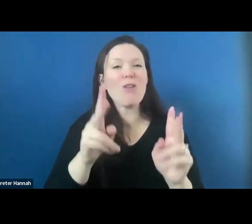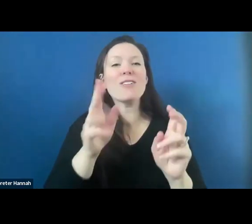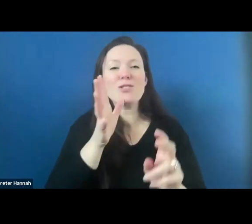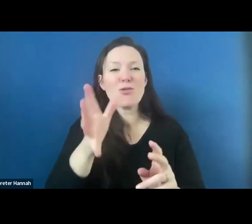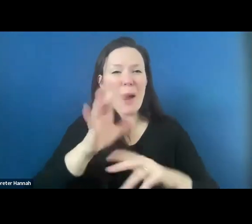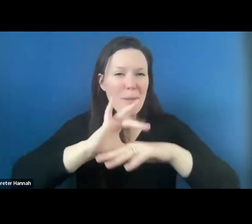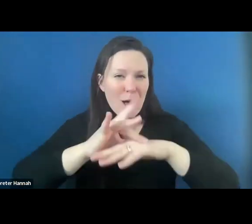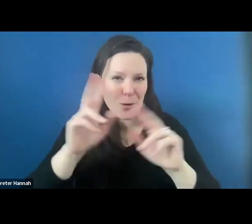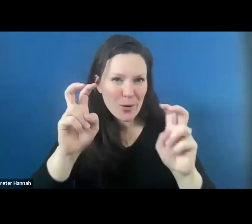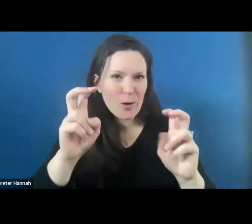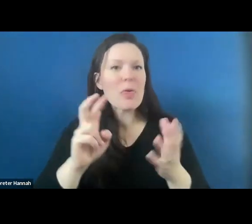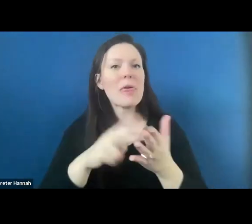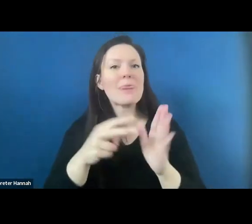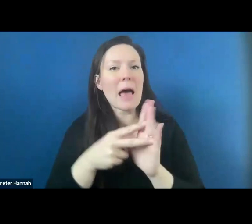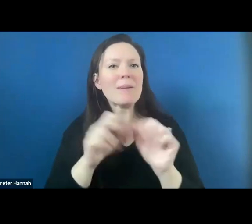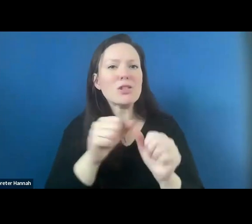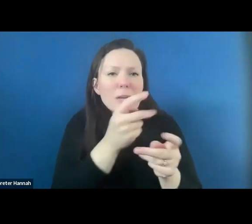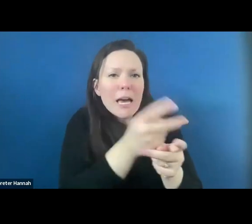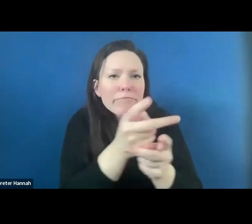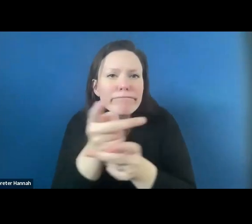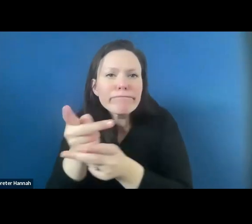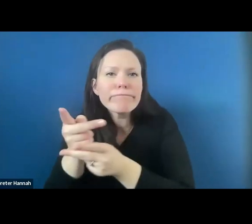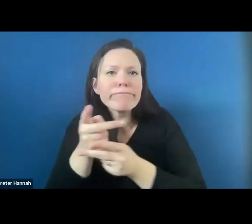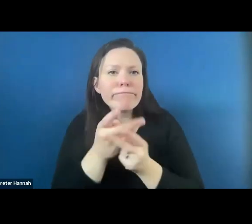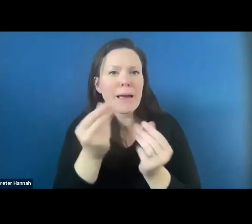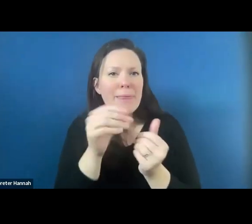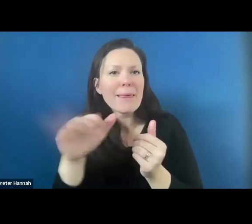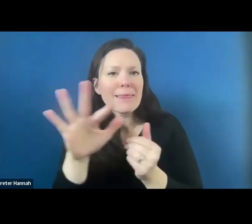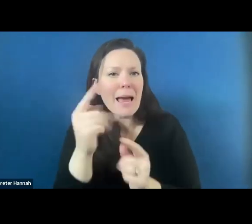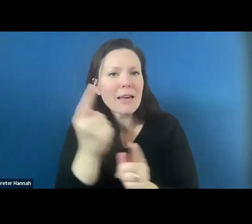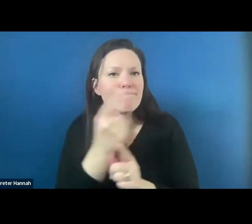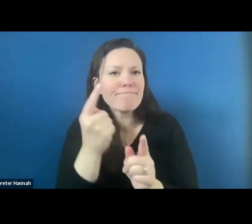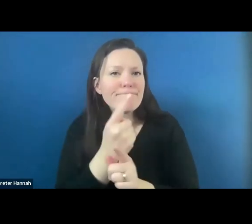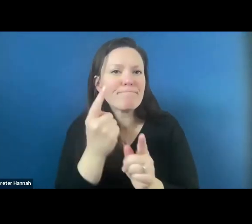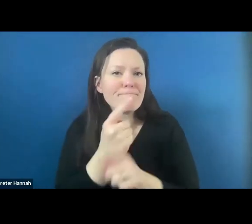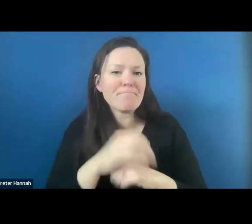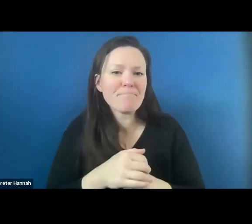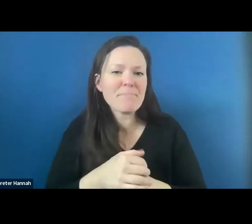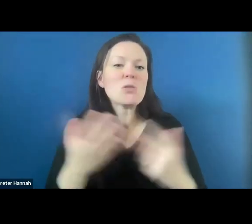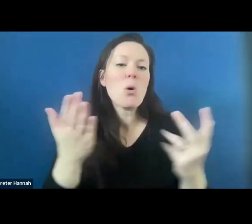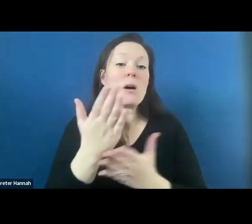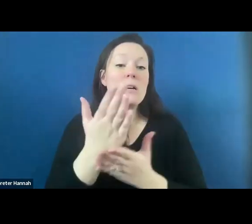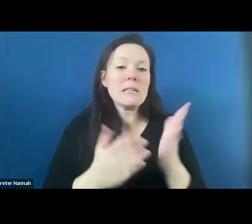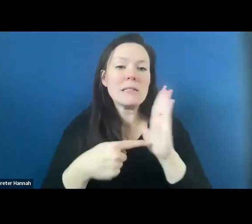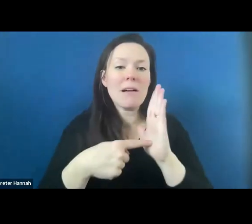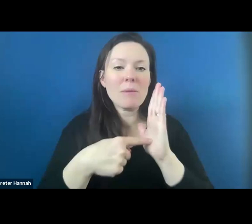and return to stewarding the land like we're supposed to. And so I just wanted to drop in really quick some examples of green